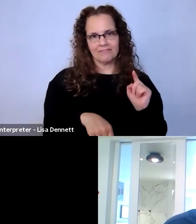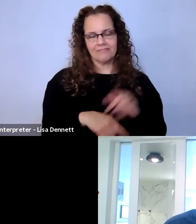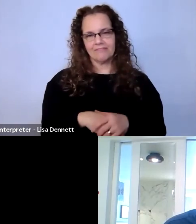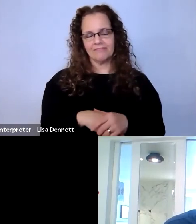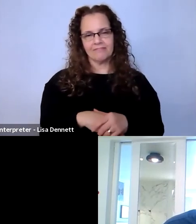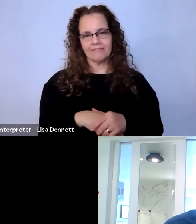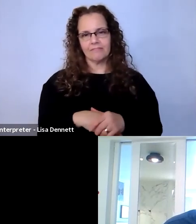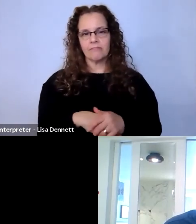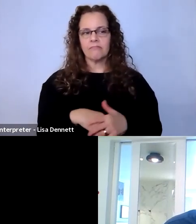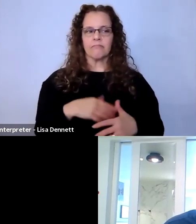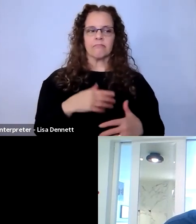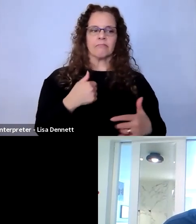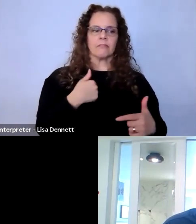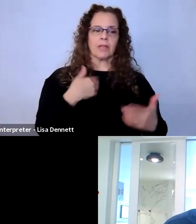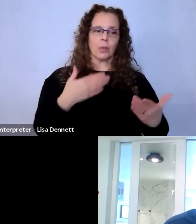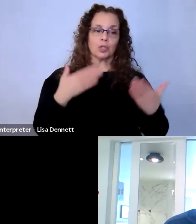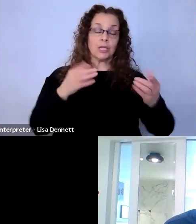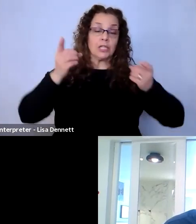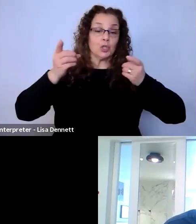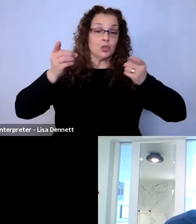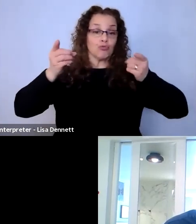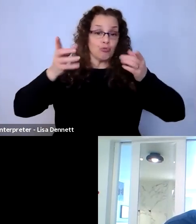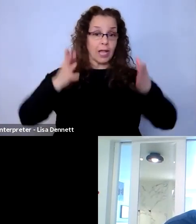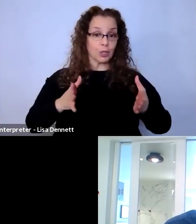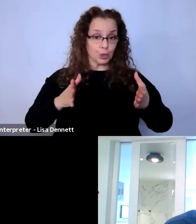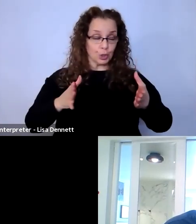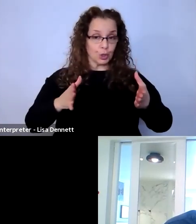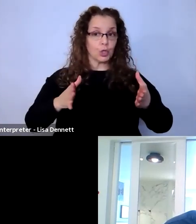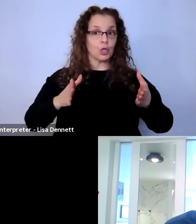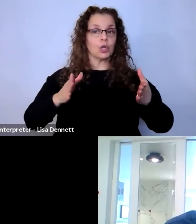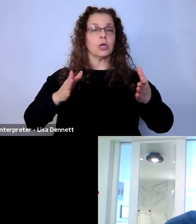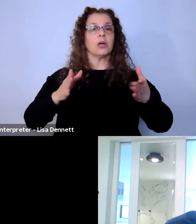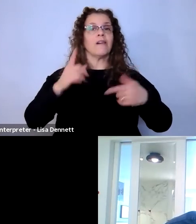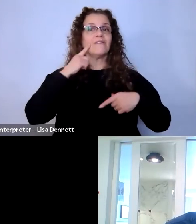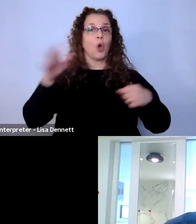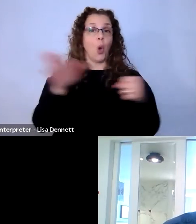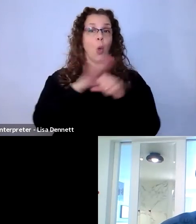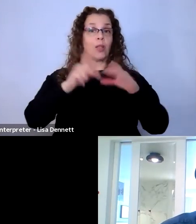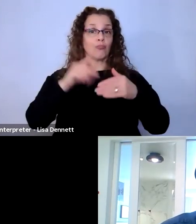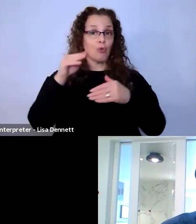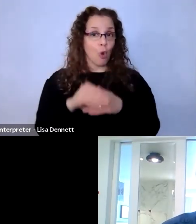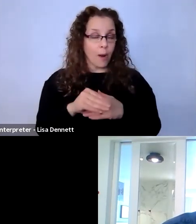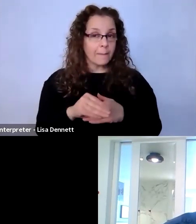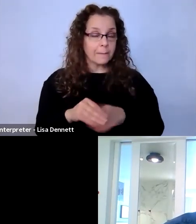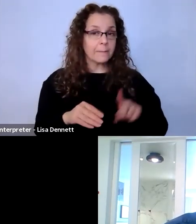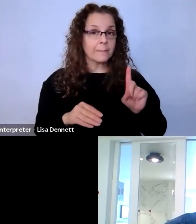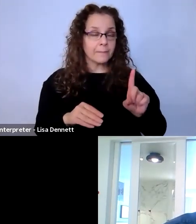I would say, if the director is directing a whole program who has direct reports that are handling all the individual.